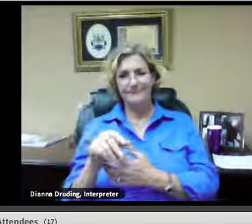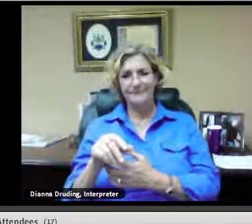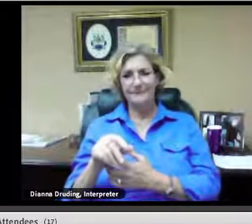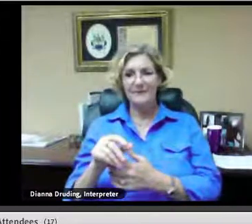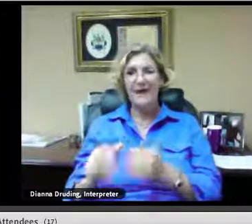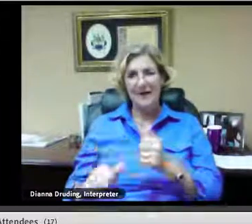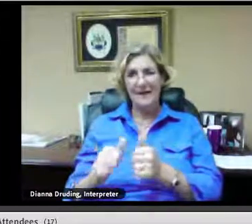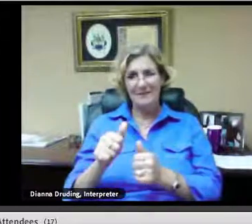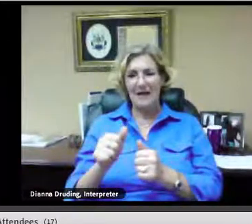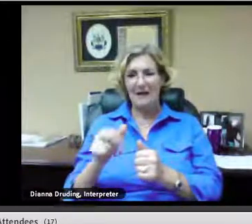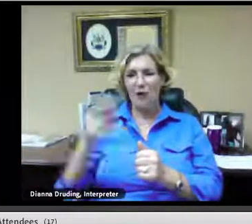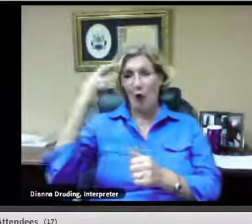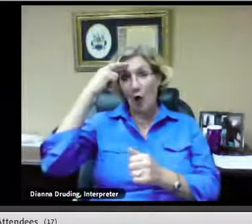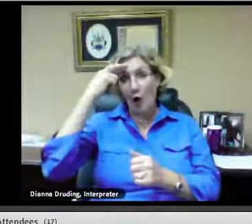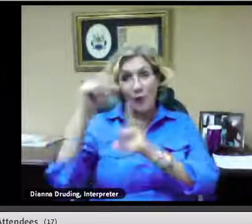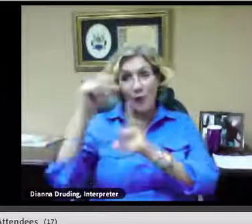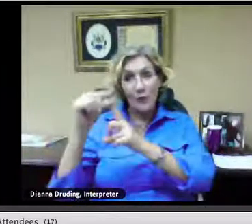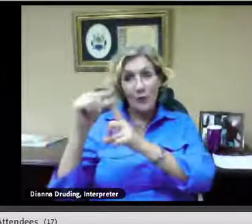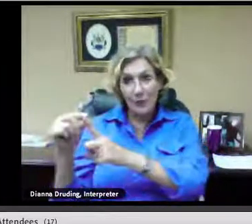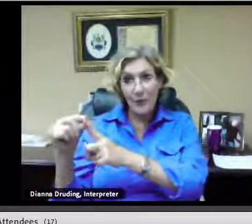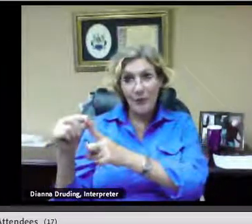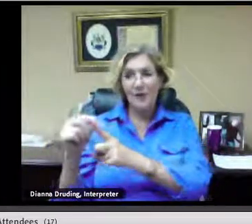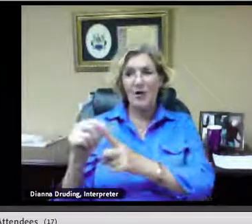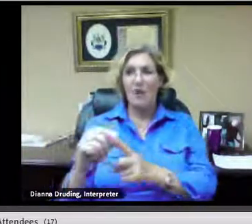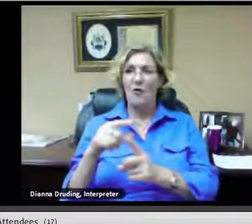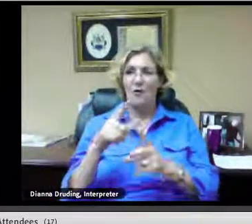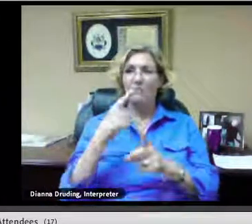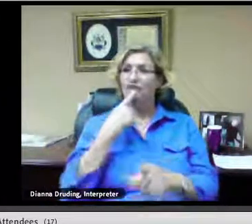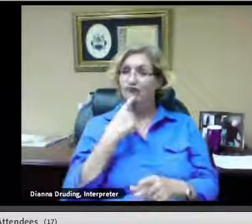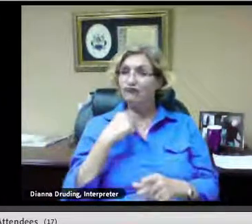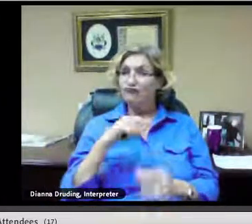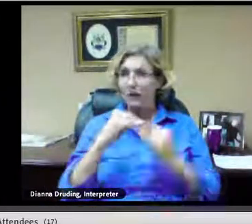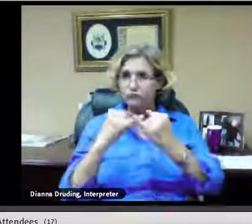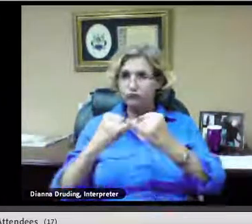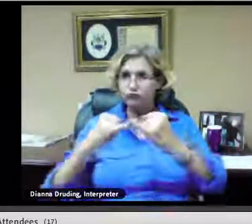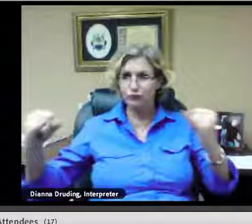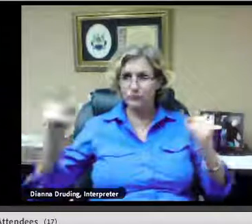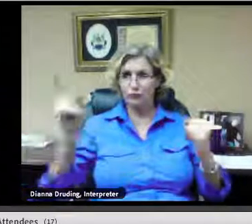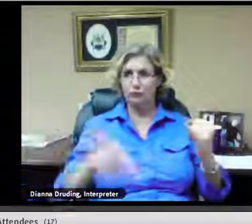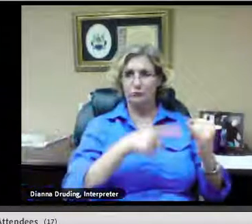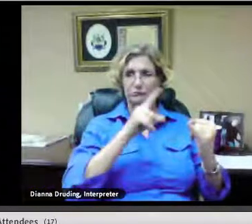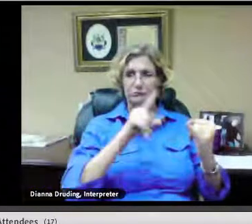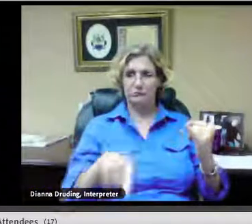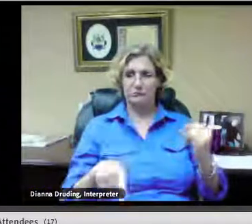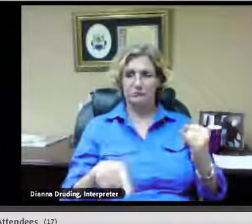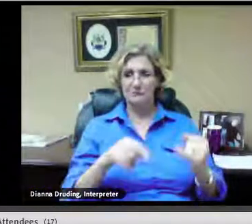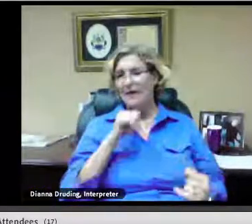It's not -- Words and language evolve. You know, it used to be appropriate to call people